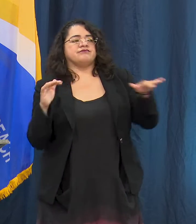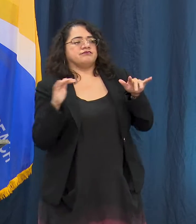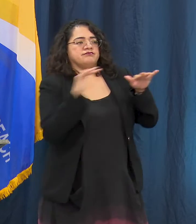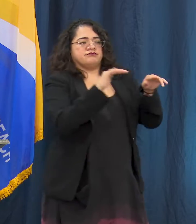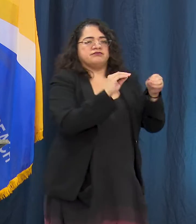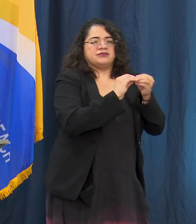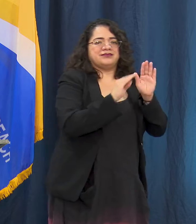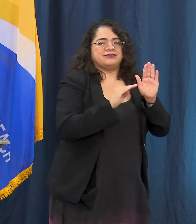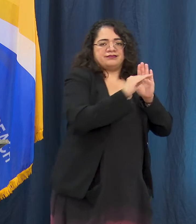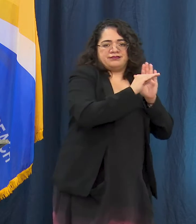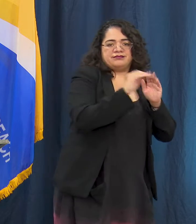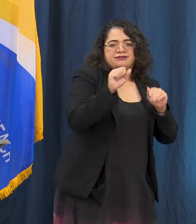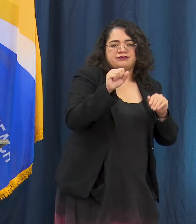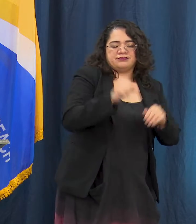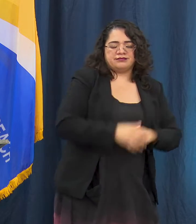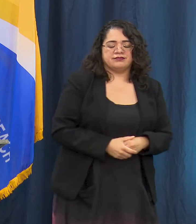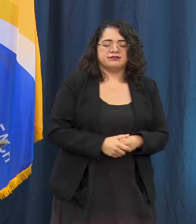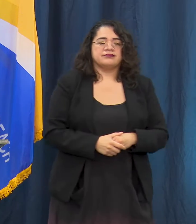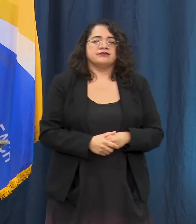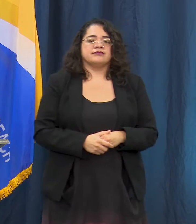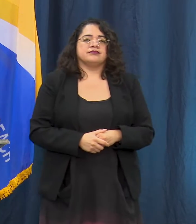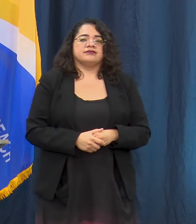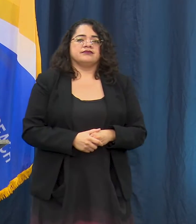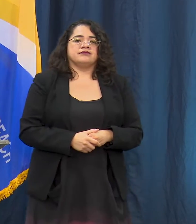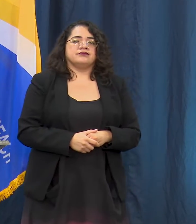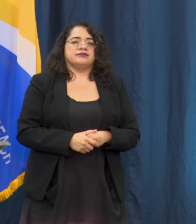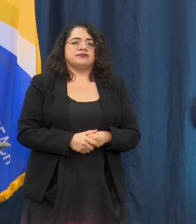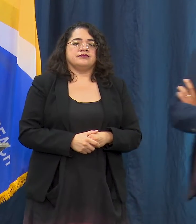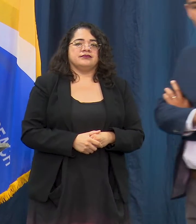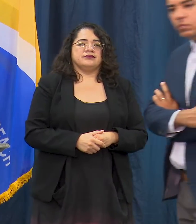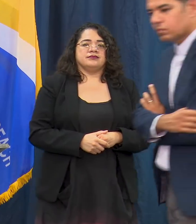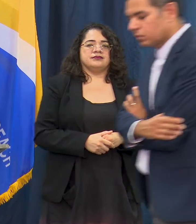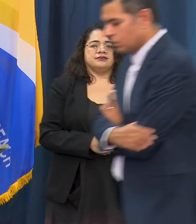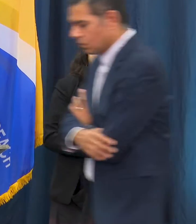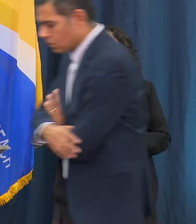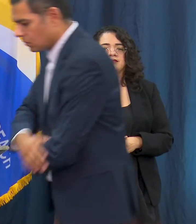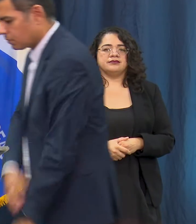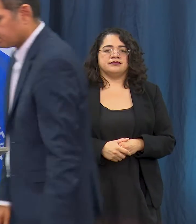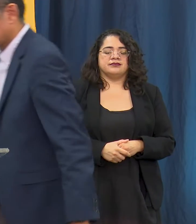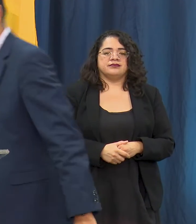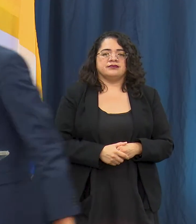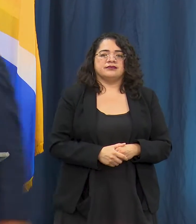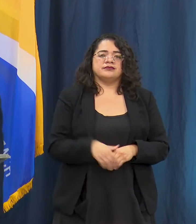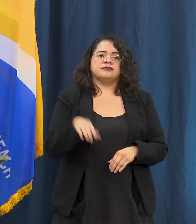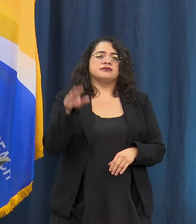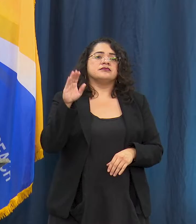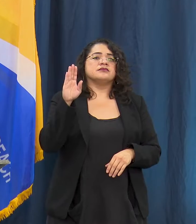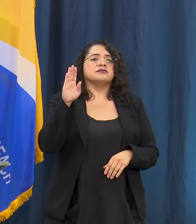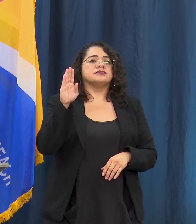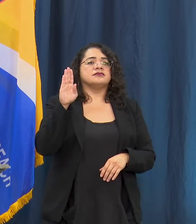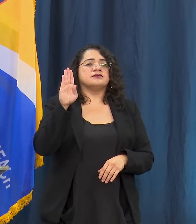Kelly. Mr. Mayor the next question is a question that we received in writing and this is from Bill Pearl from LongBeachReport.com and he